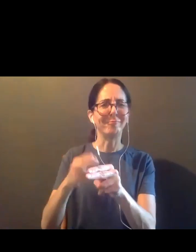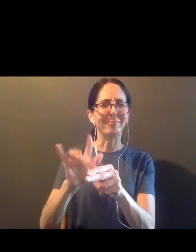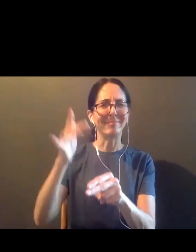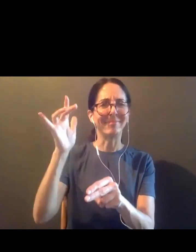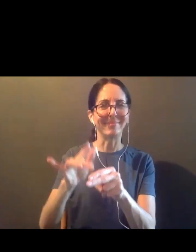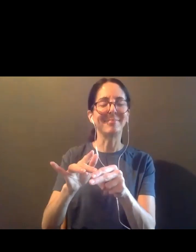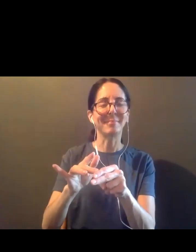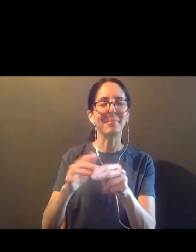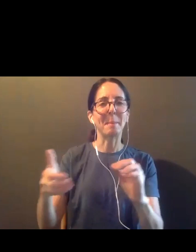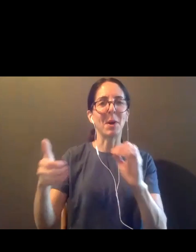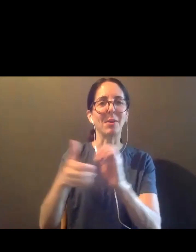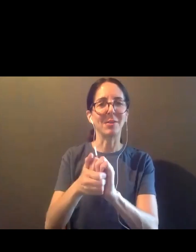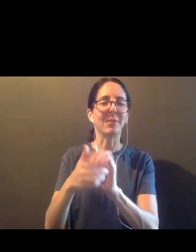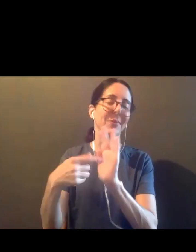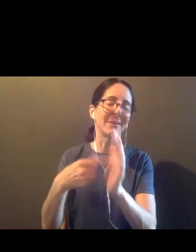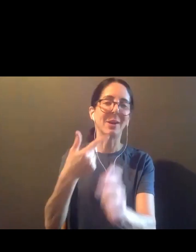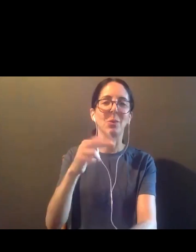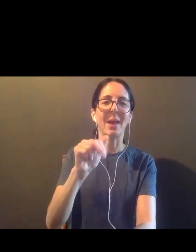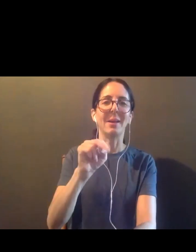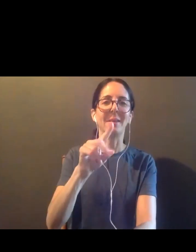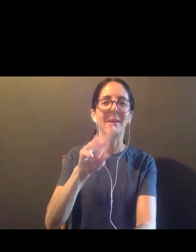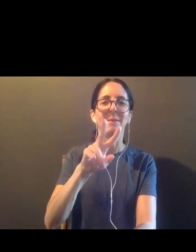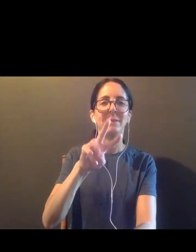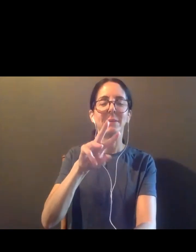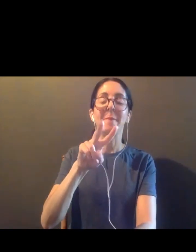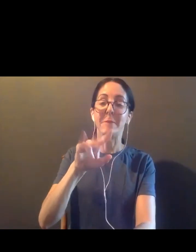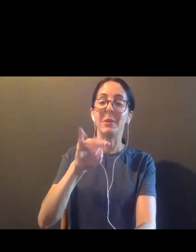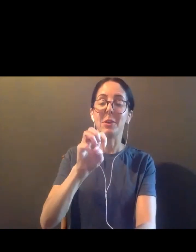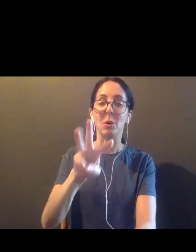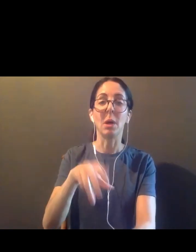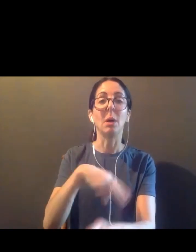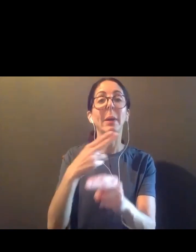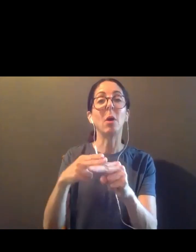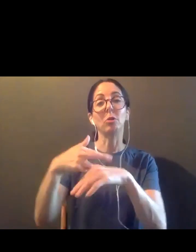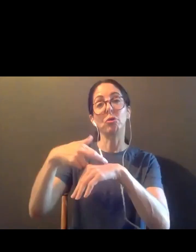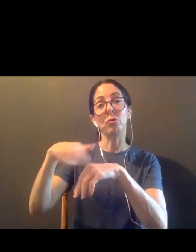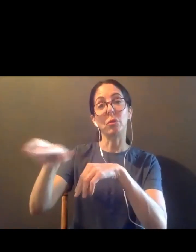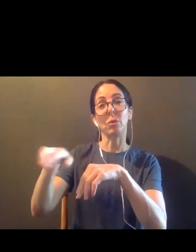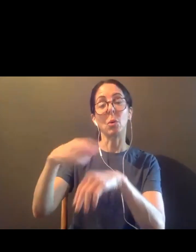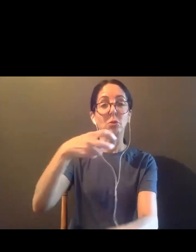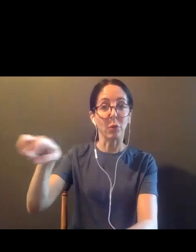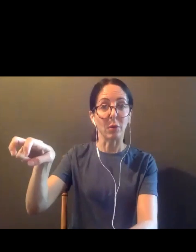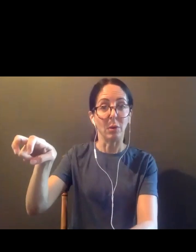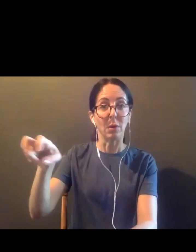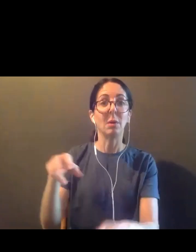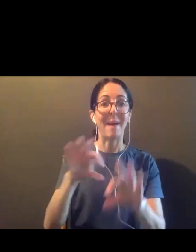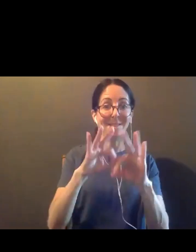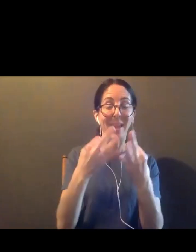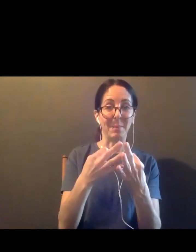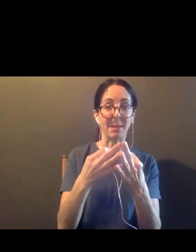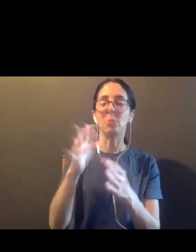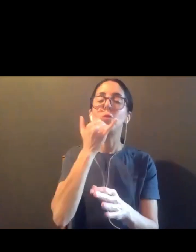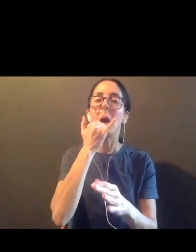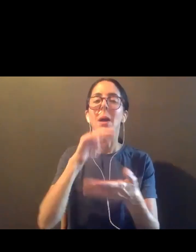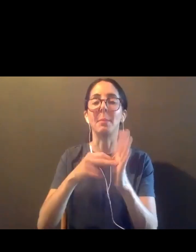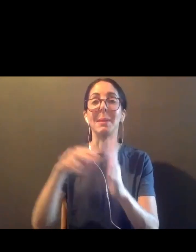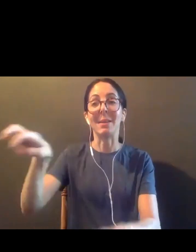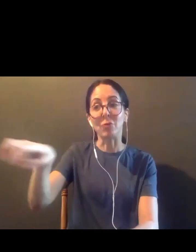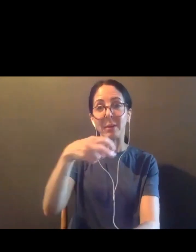who call, transfer, or refer families into our services.